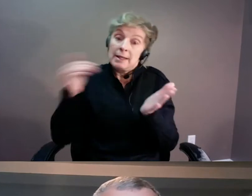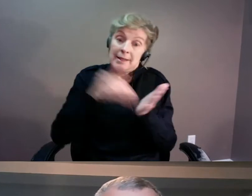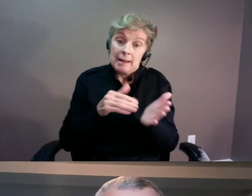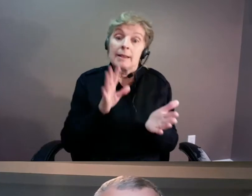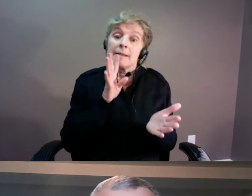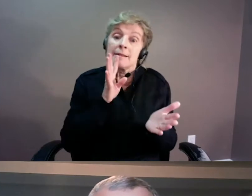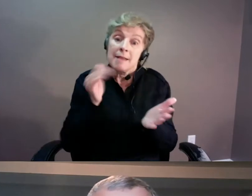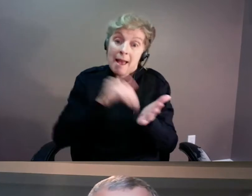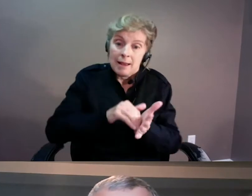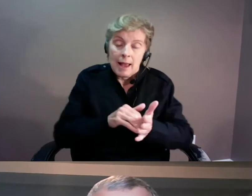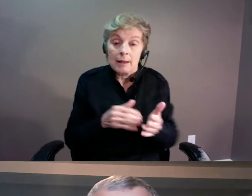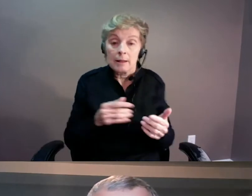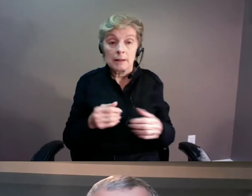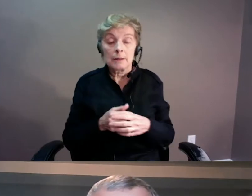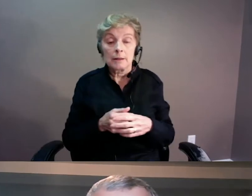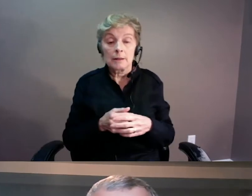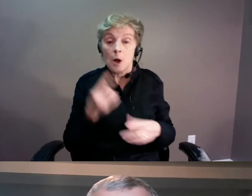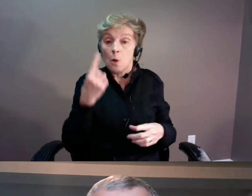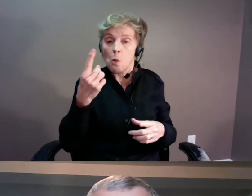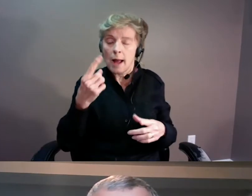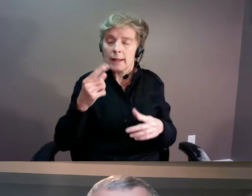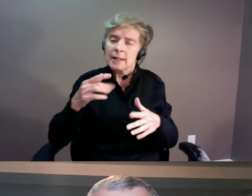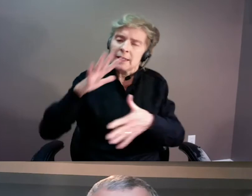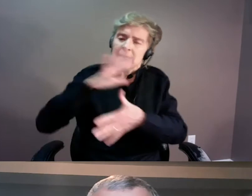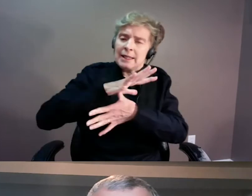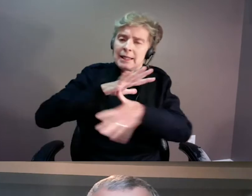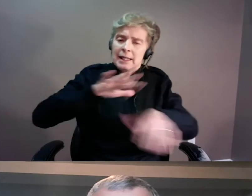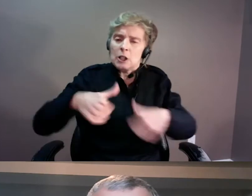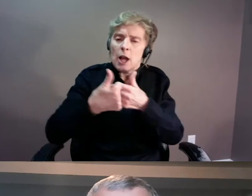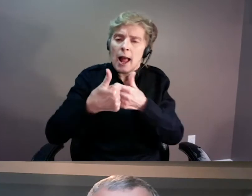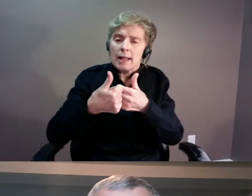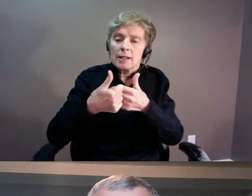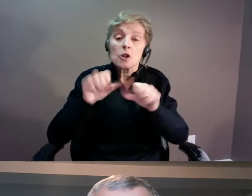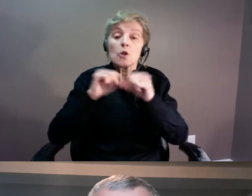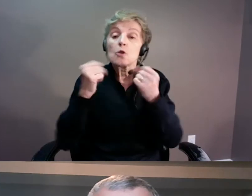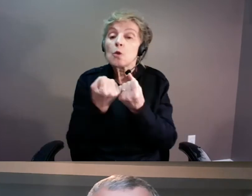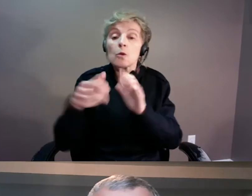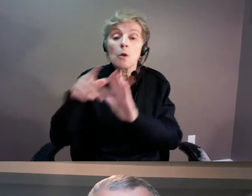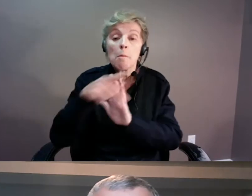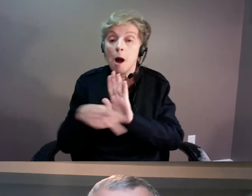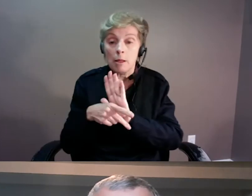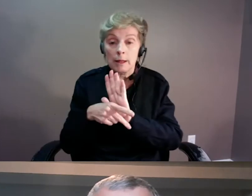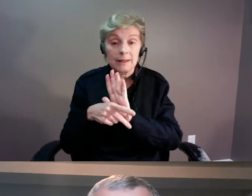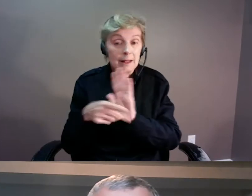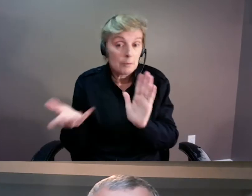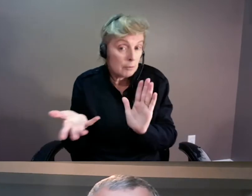the one of the key challenges in social policy generally is there are what I call